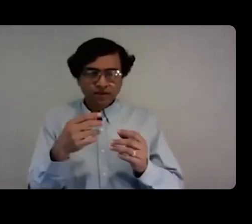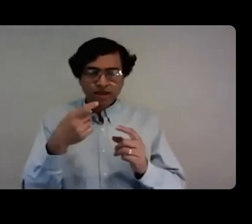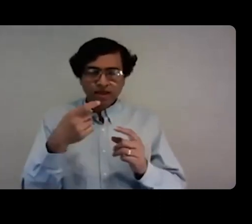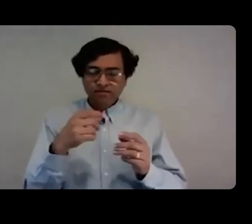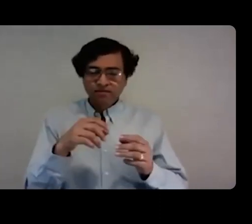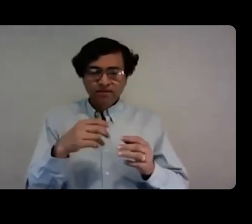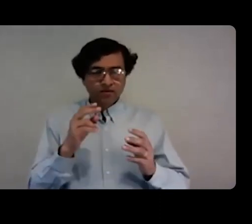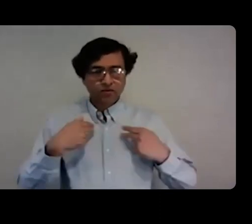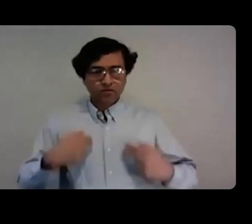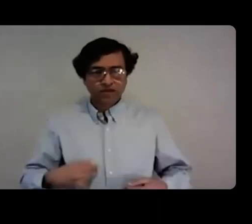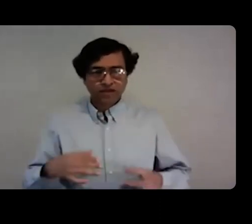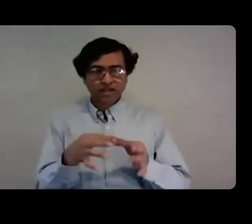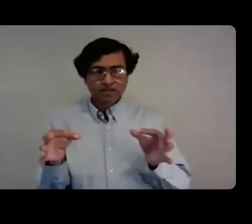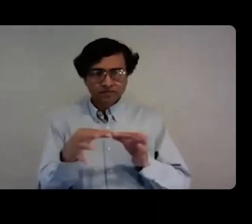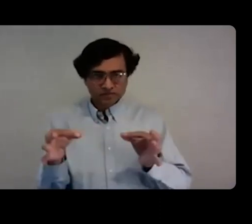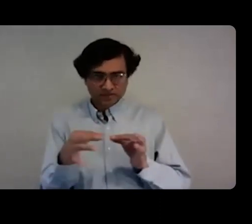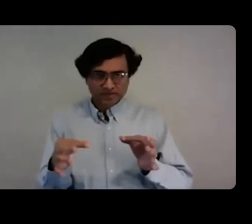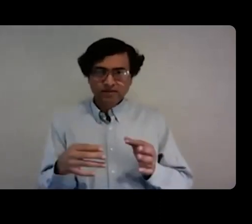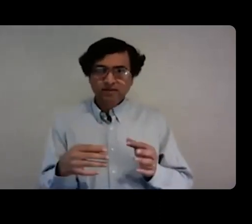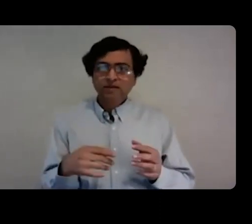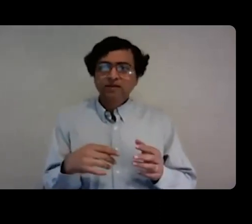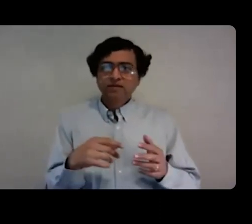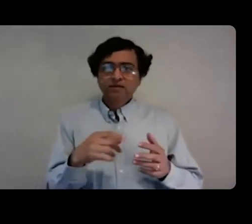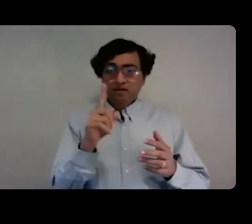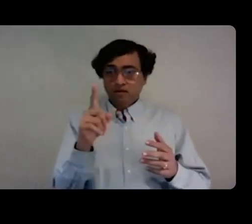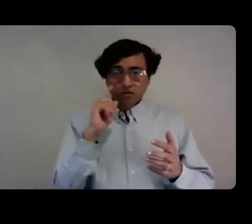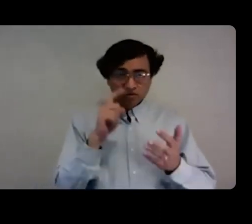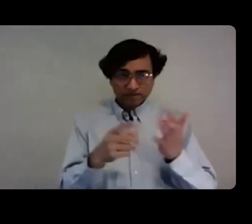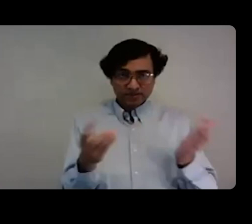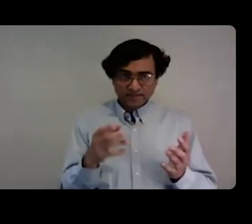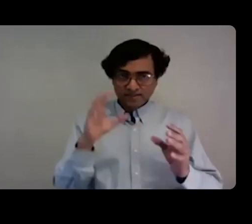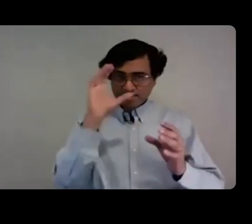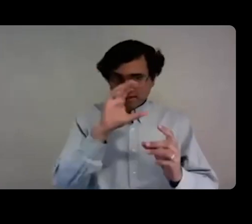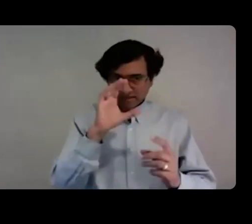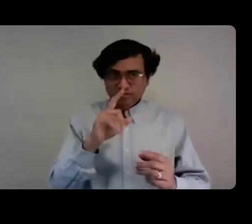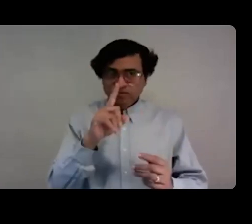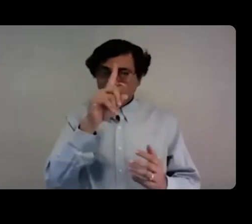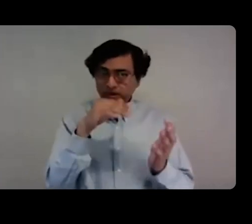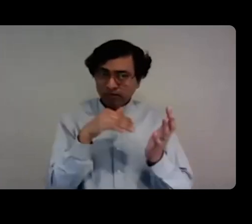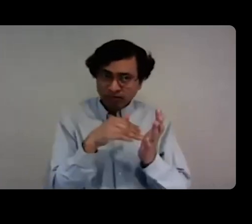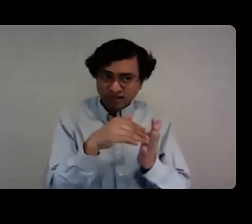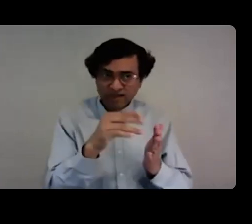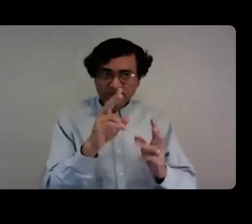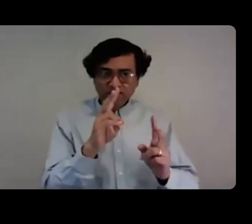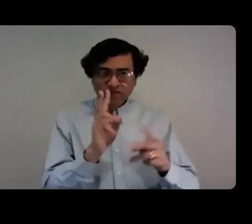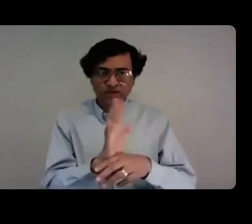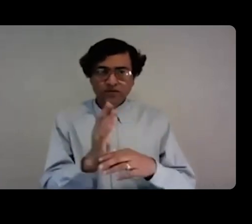To start with, a lot of media does not have human captions yet.